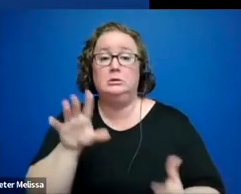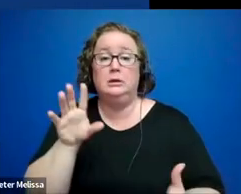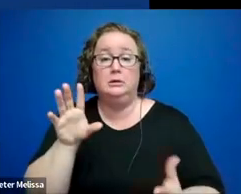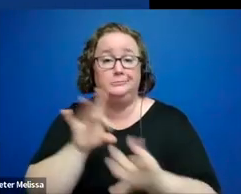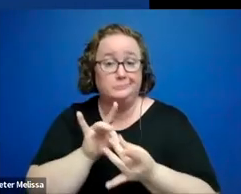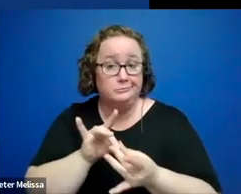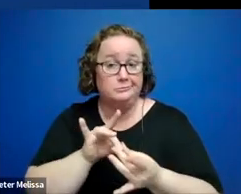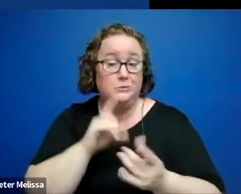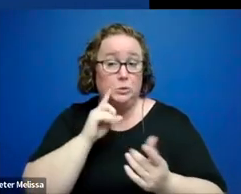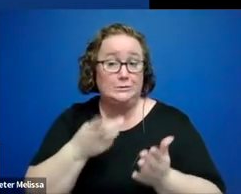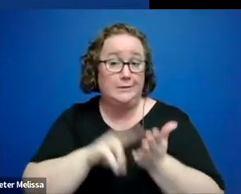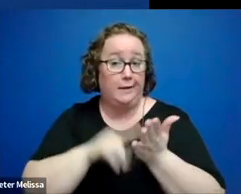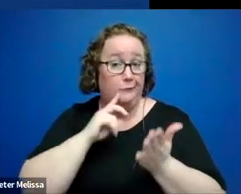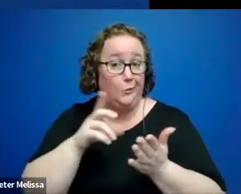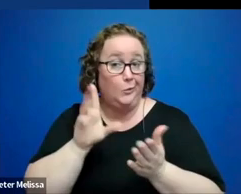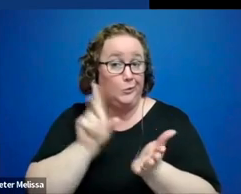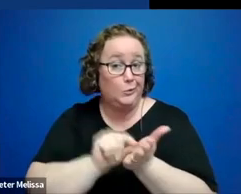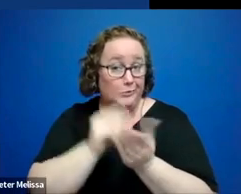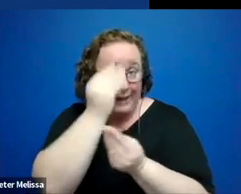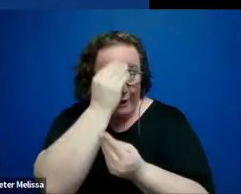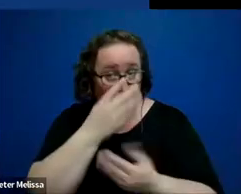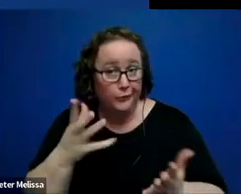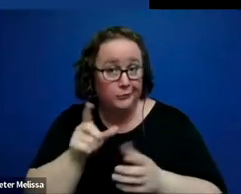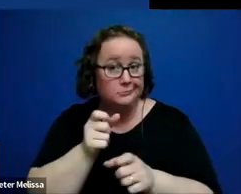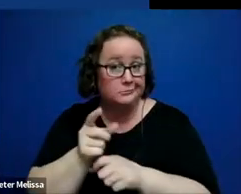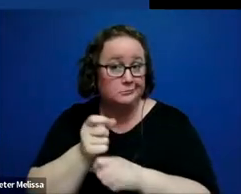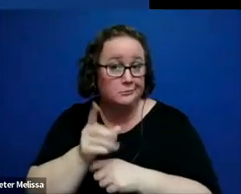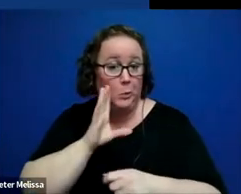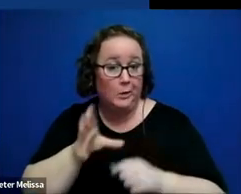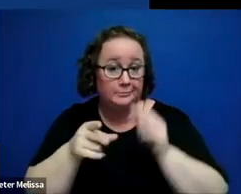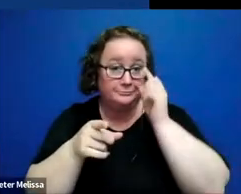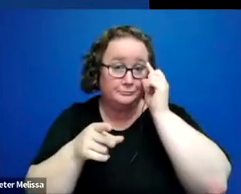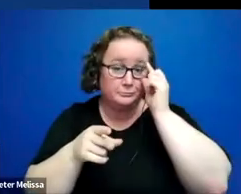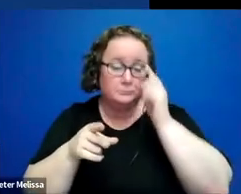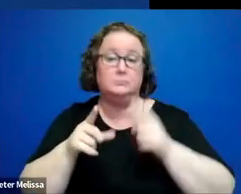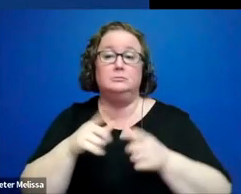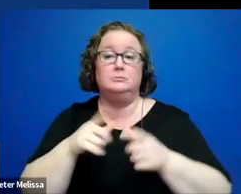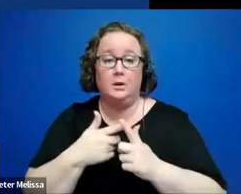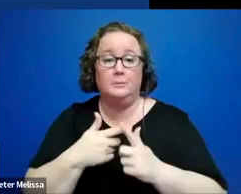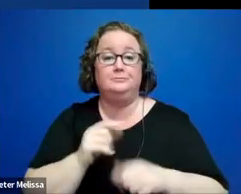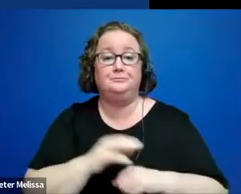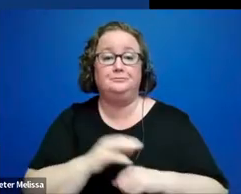newsletter, which these slides will be sent out to you all. And then you can also feel free to email